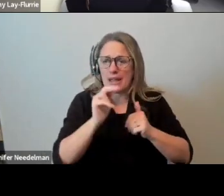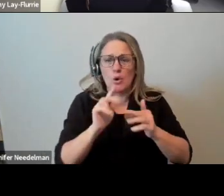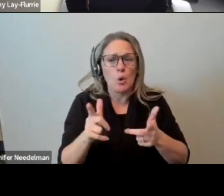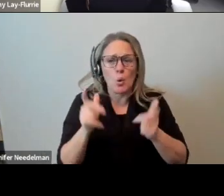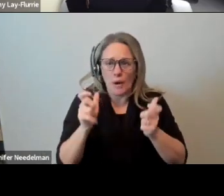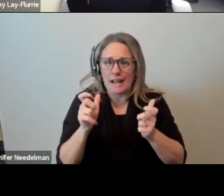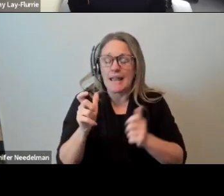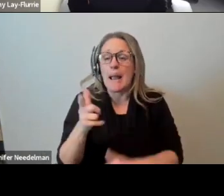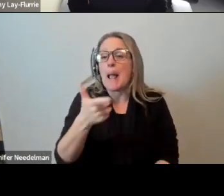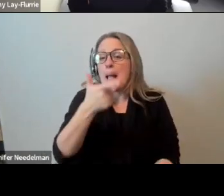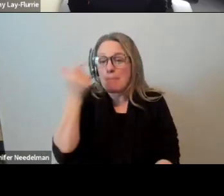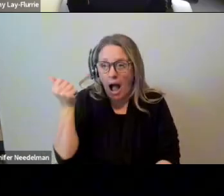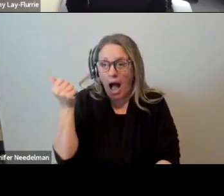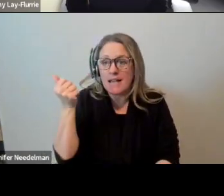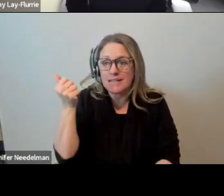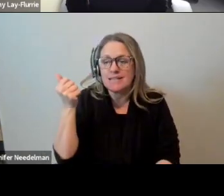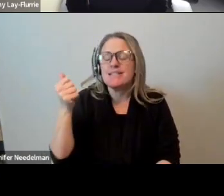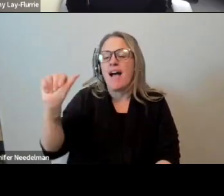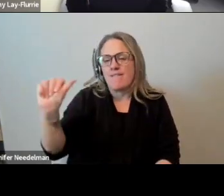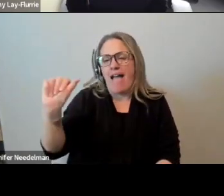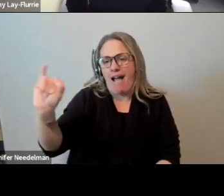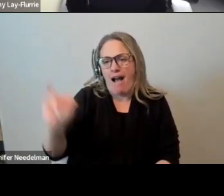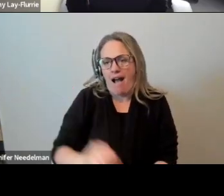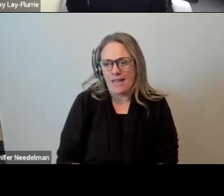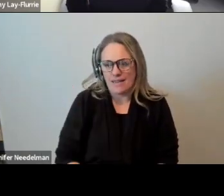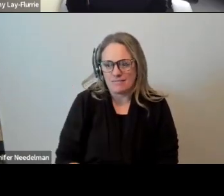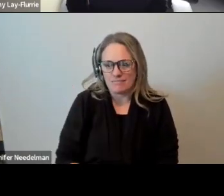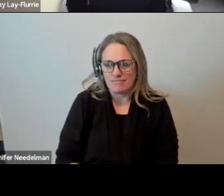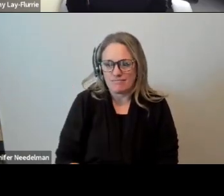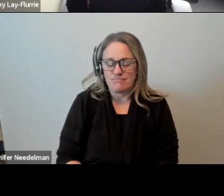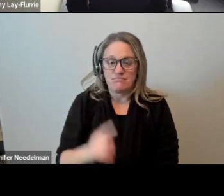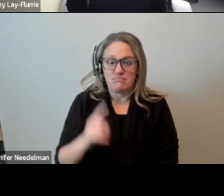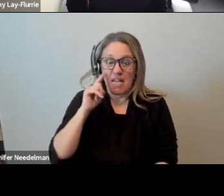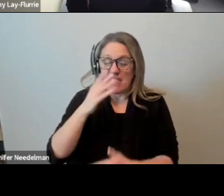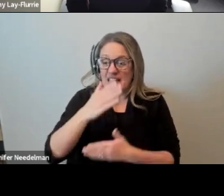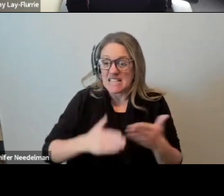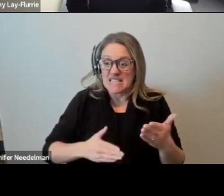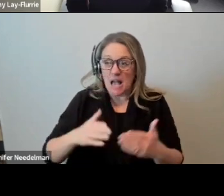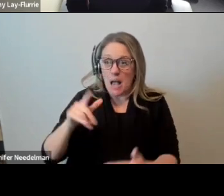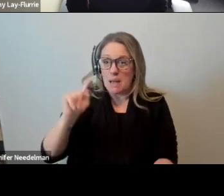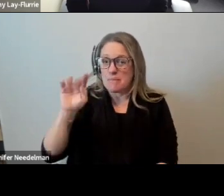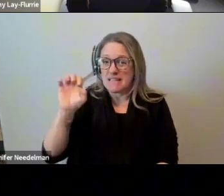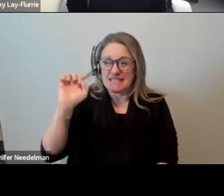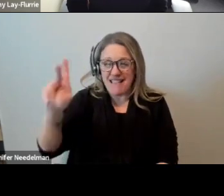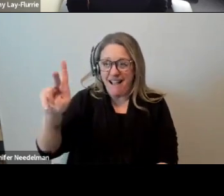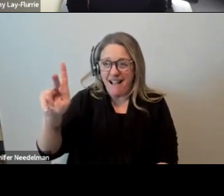I do think that some tasks, which bluntly shouldn't be on disabled people to do